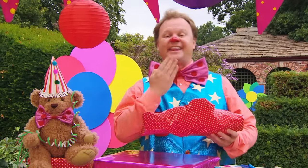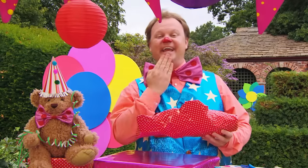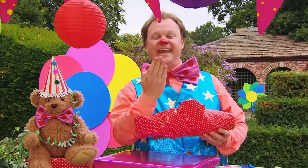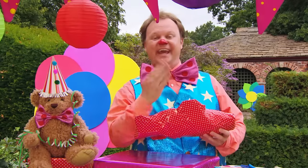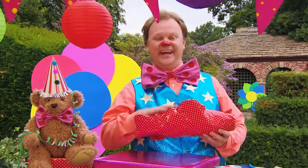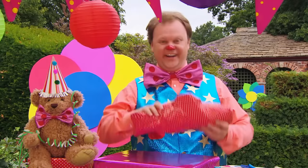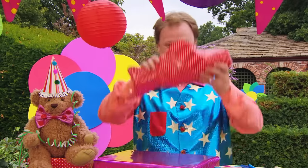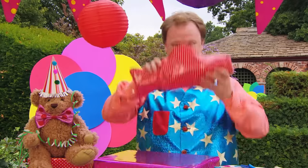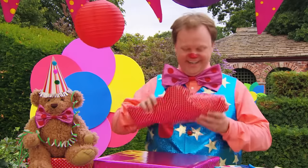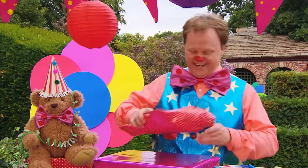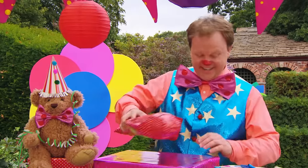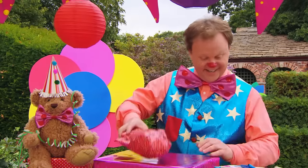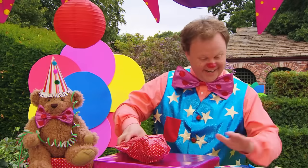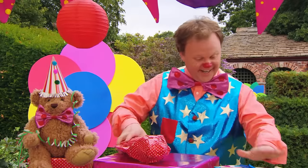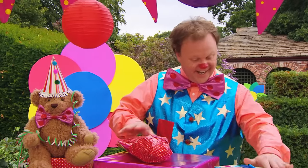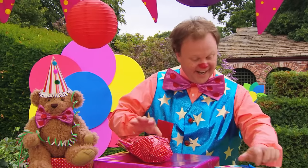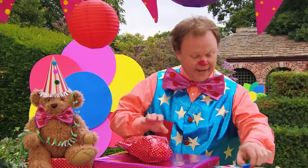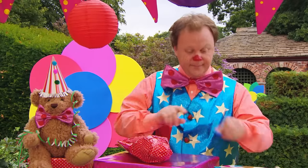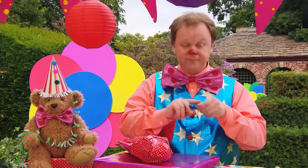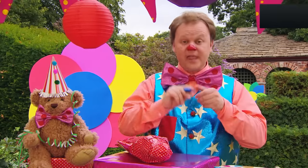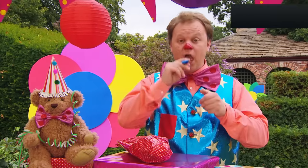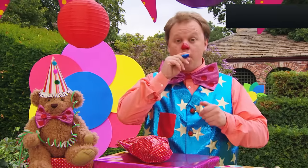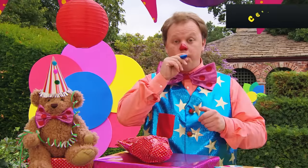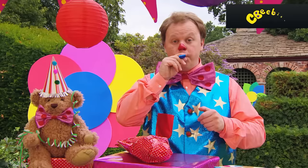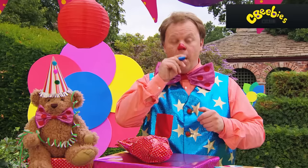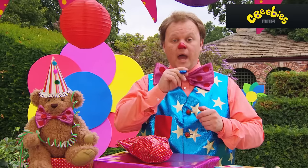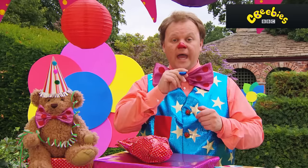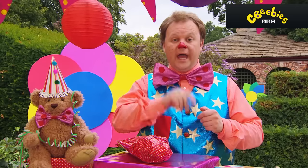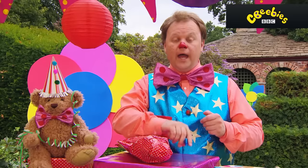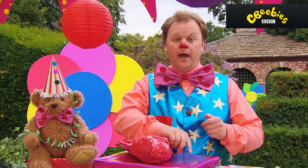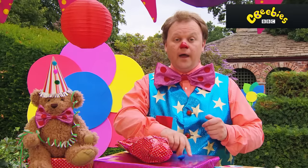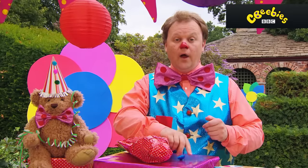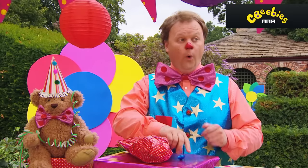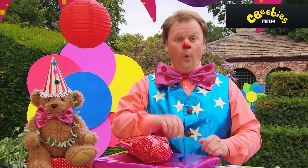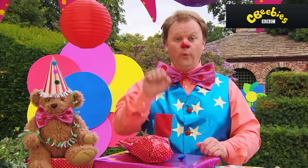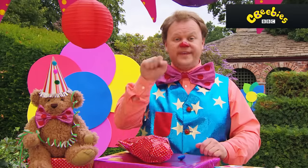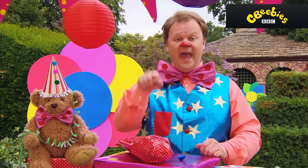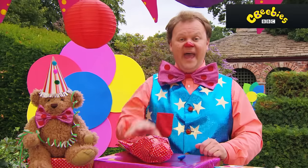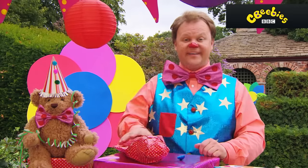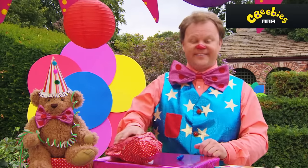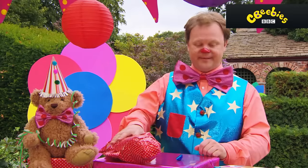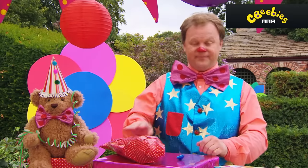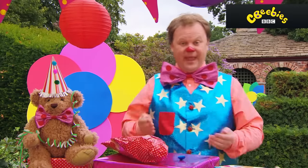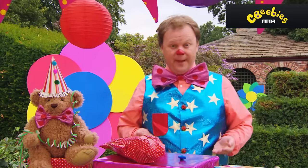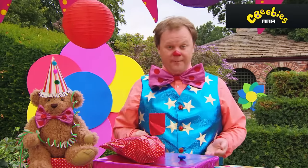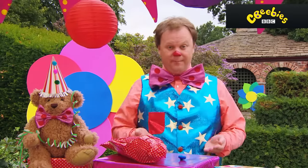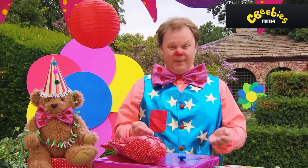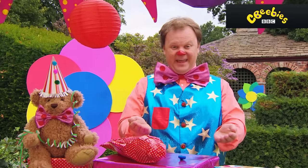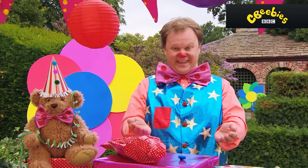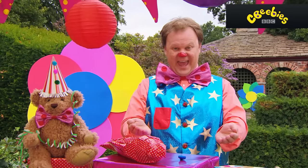thank you mr tumble please could you show us the sign for birthday oh yes birthday